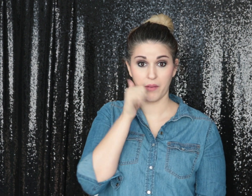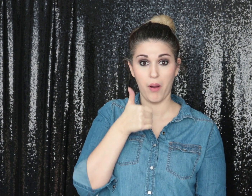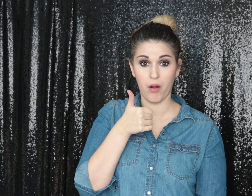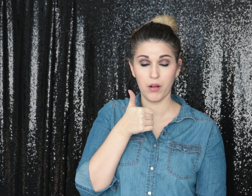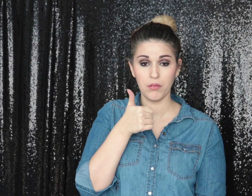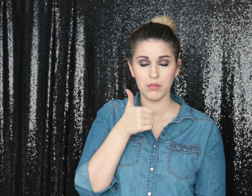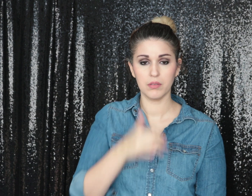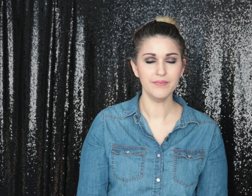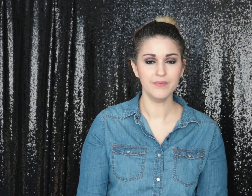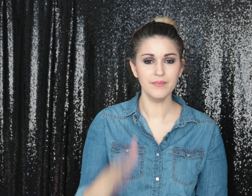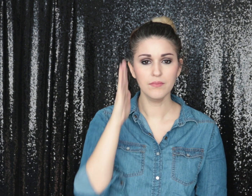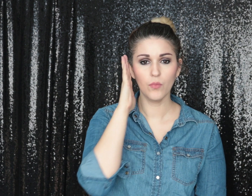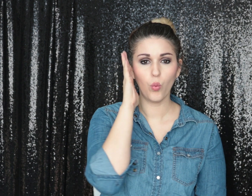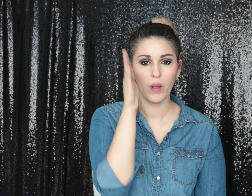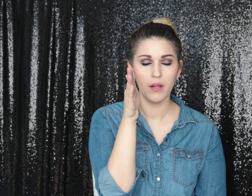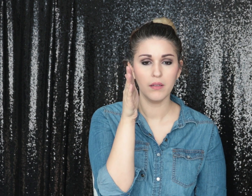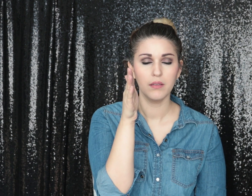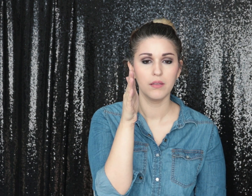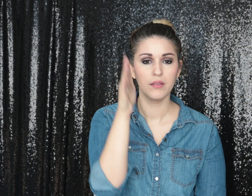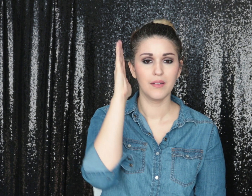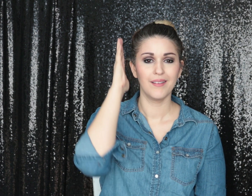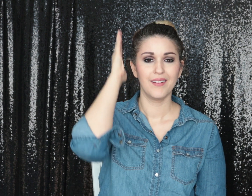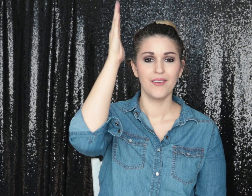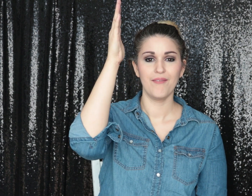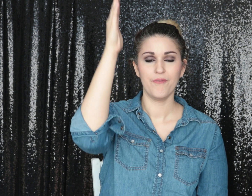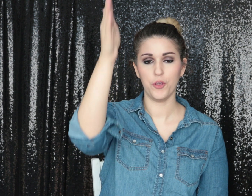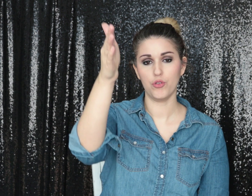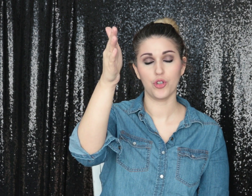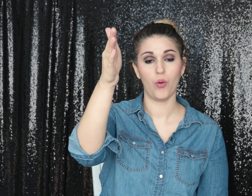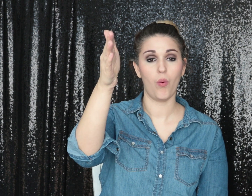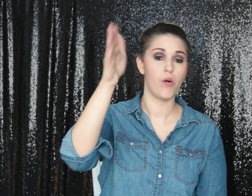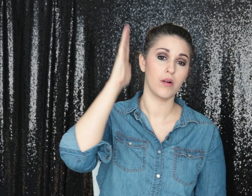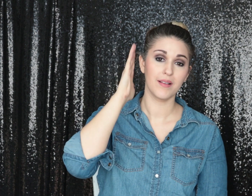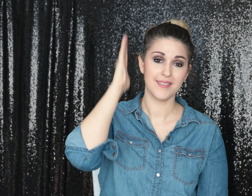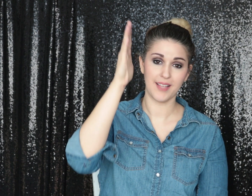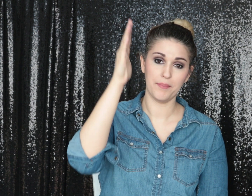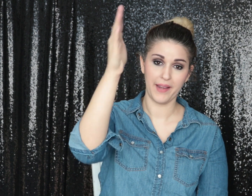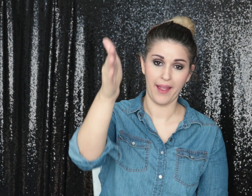Tomorrow we'll future or someday you are two examples and fences.